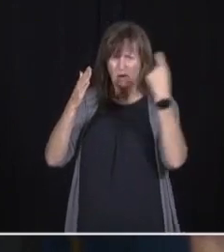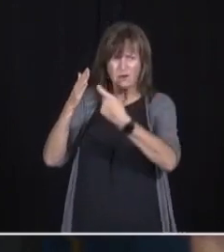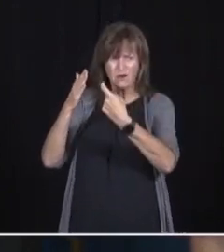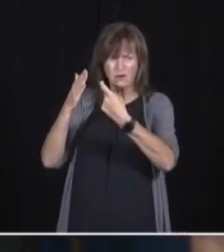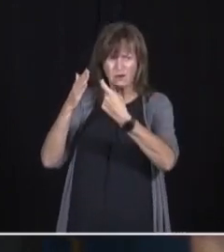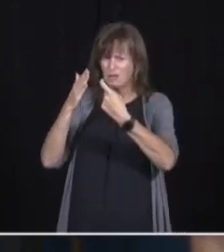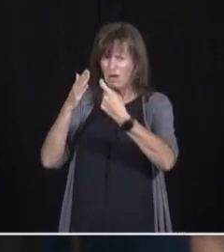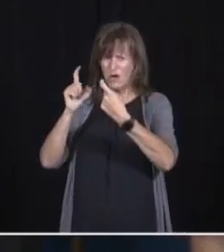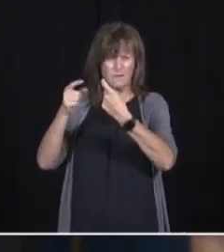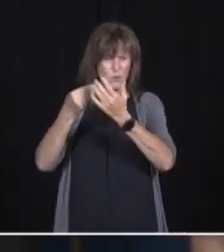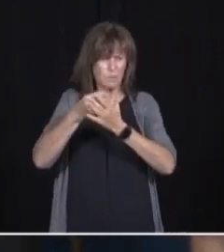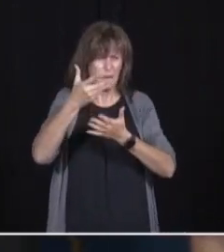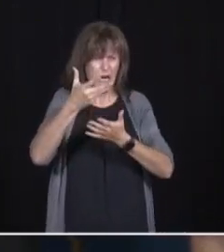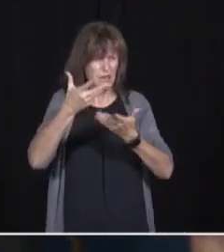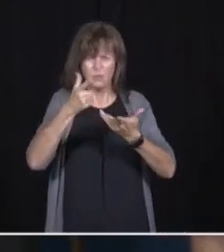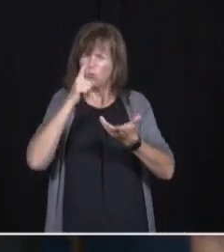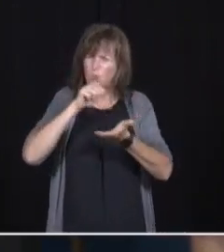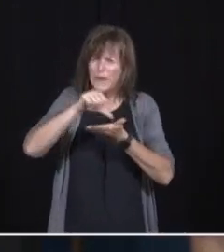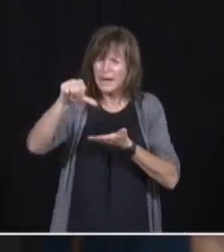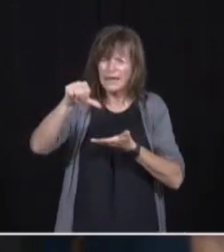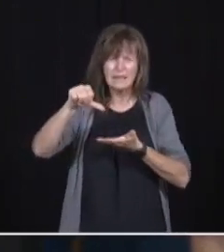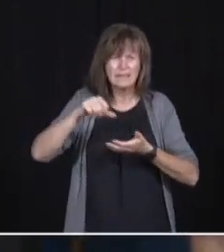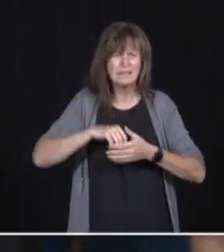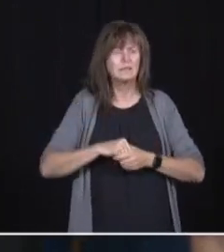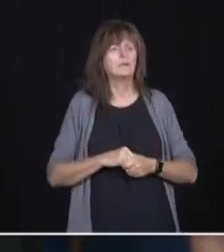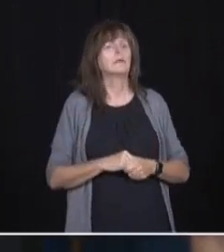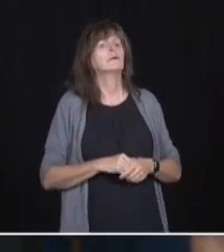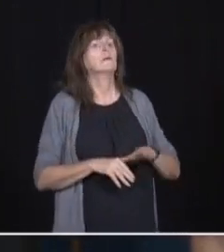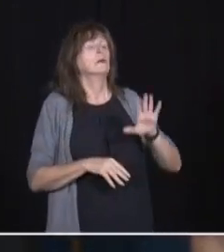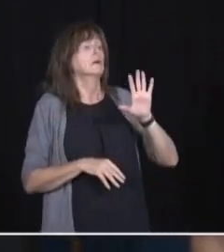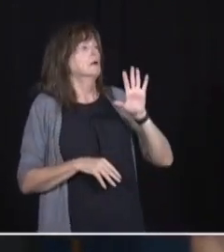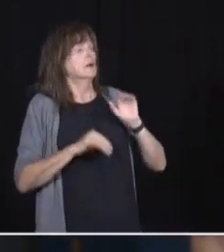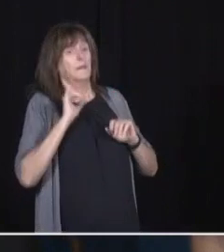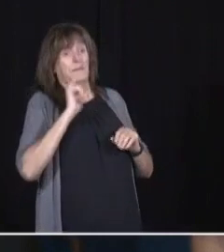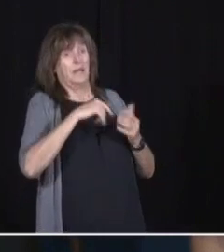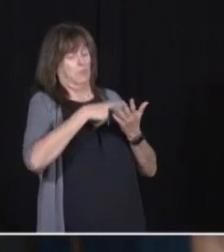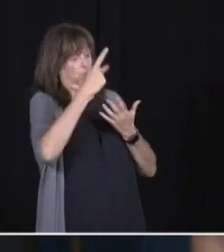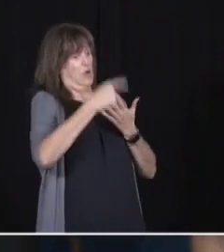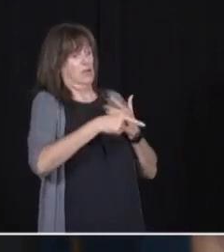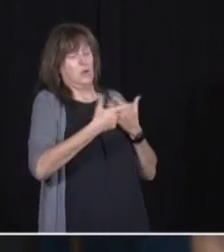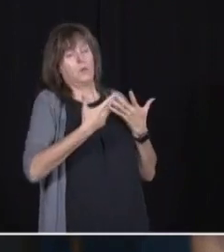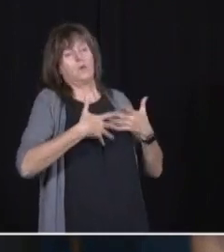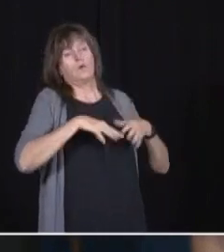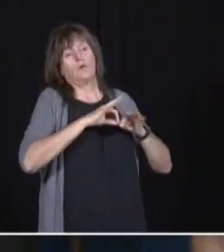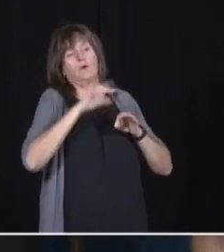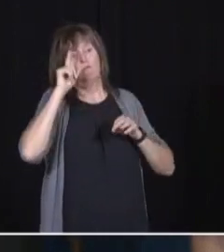And in the meantime, the community leader is planning for it. And on that note, I note the Metrolink's CEO